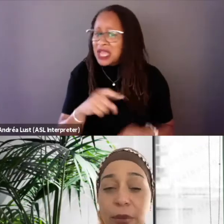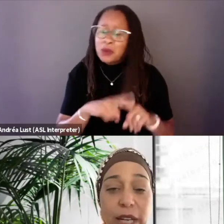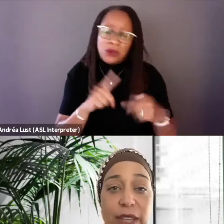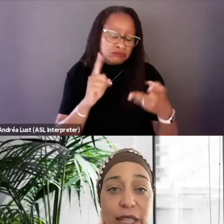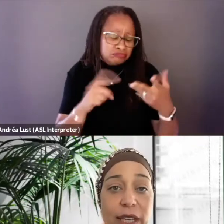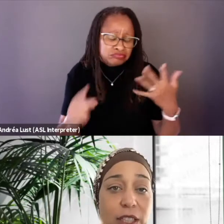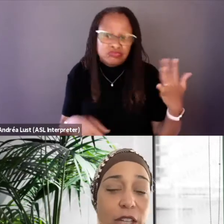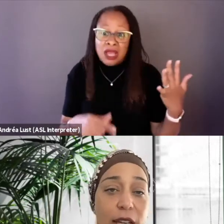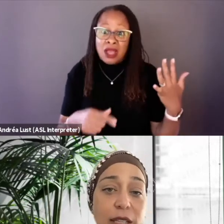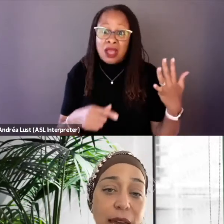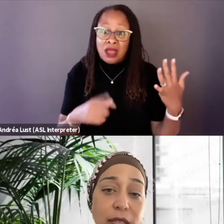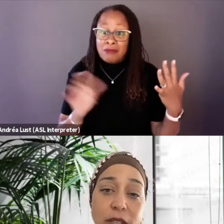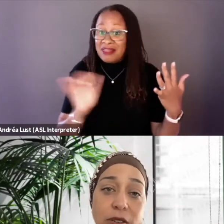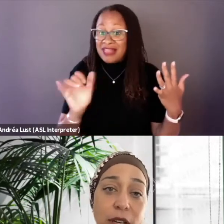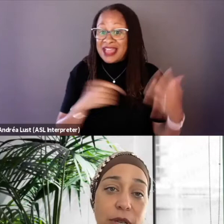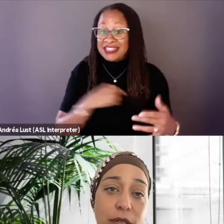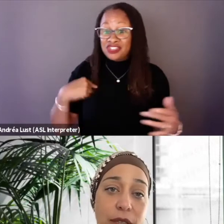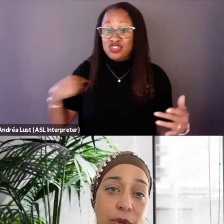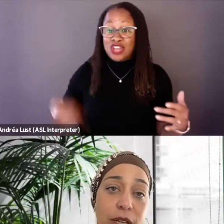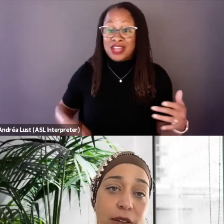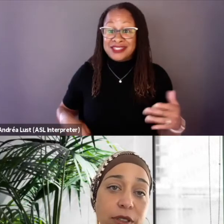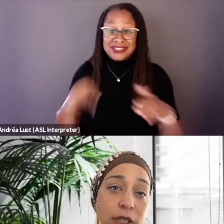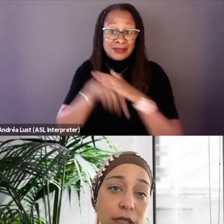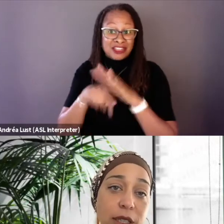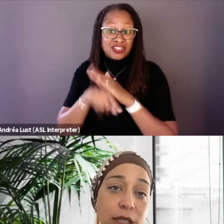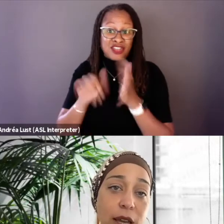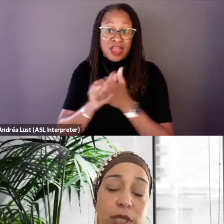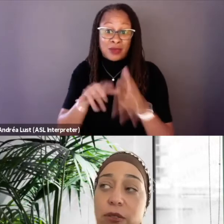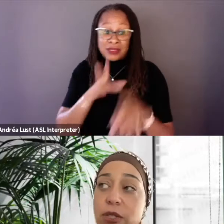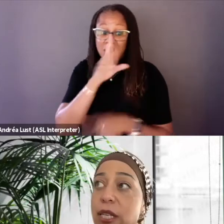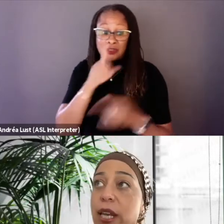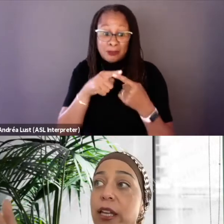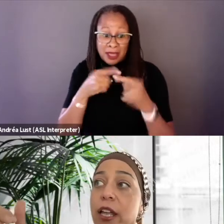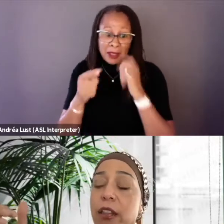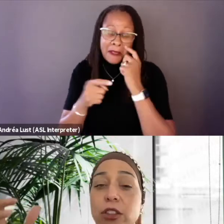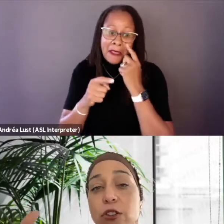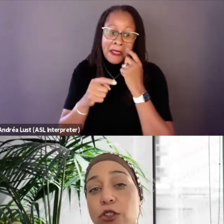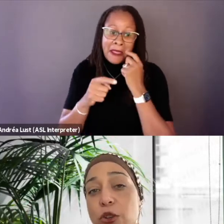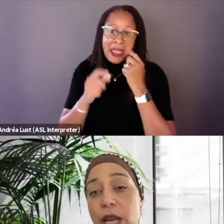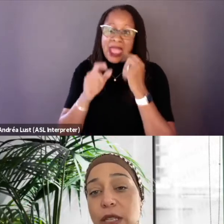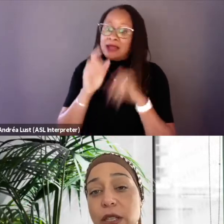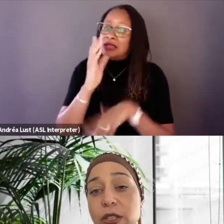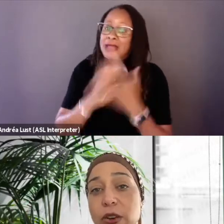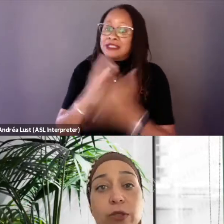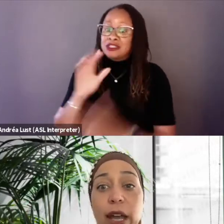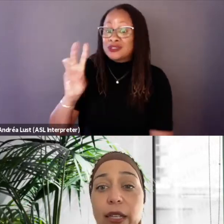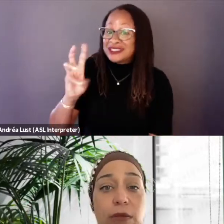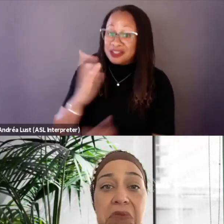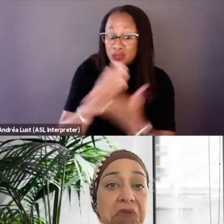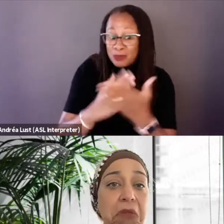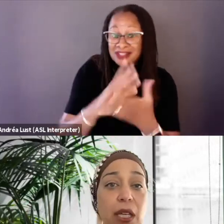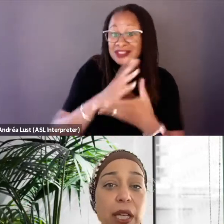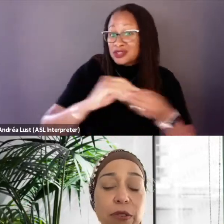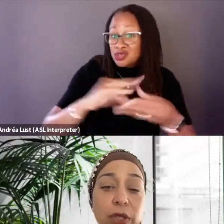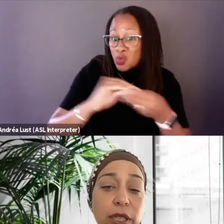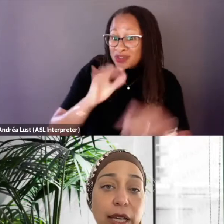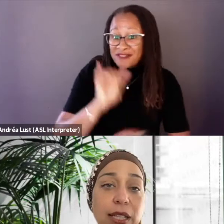but even things like the Chinese massacre that we cover in episode six. Like there's nuances in stories, right. I didn't even realize,